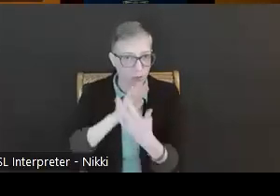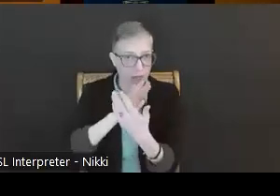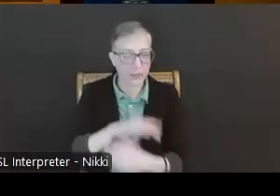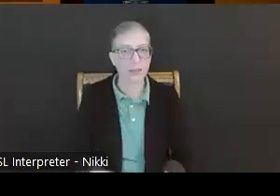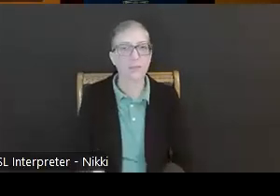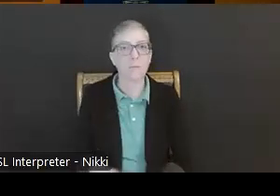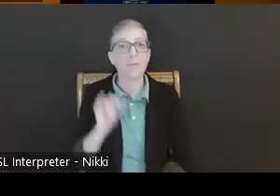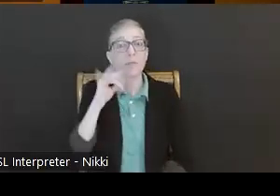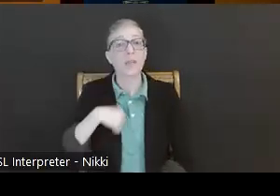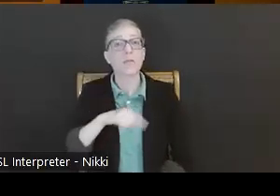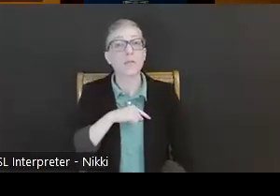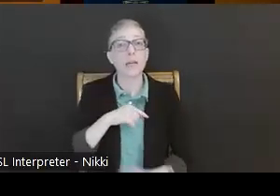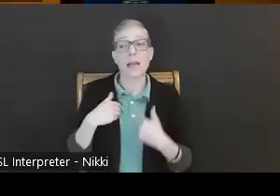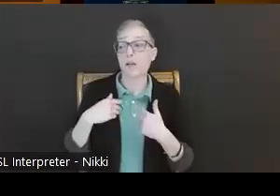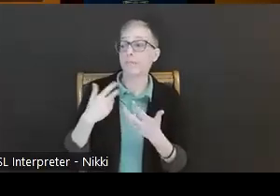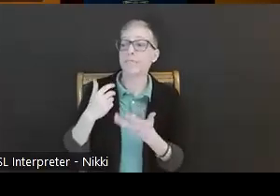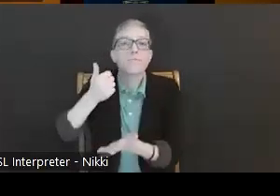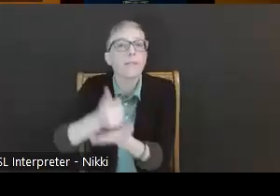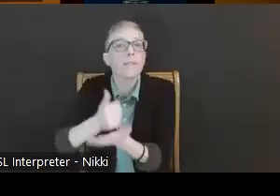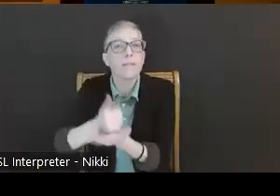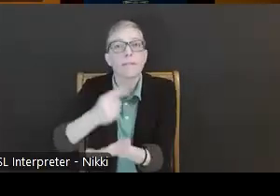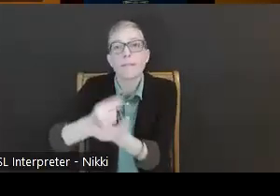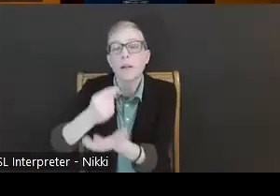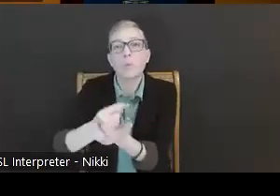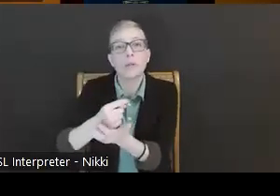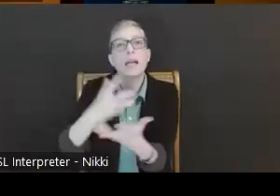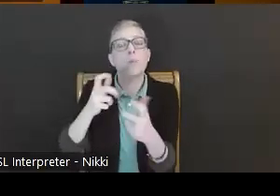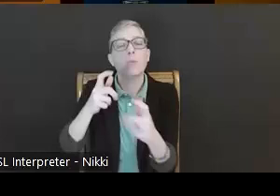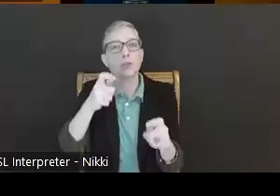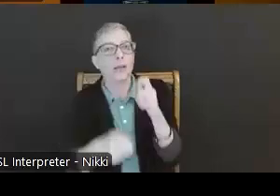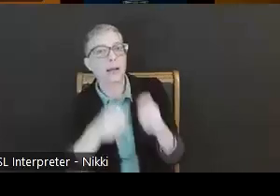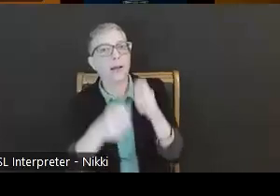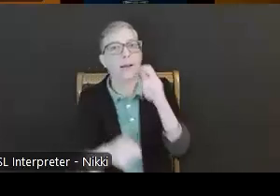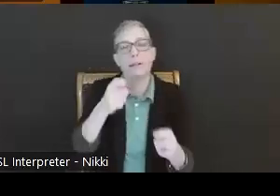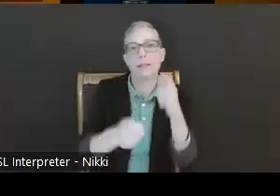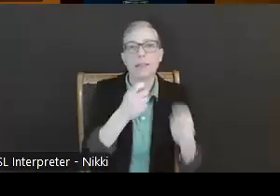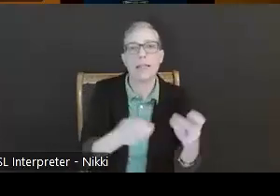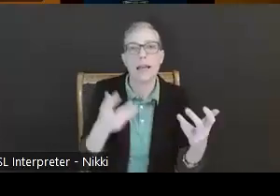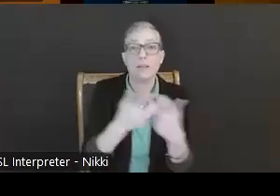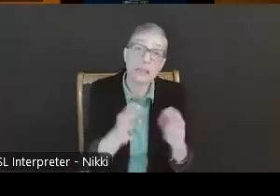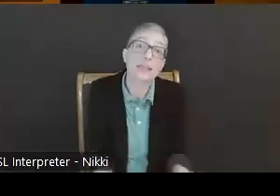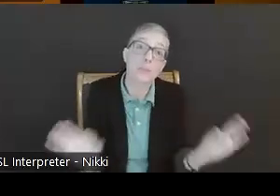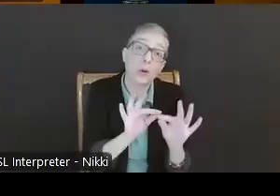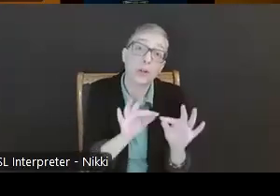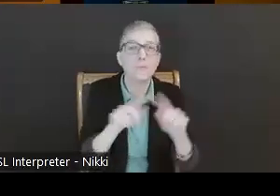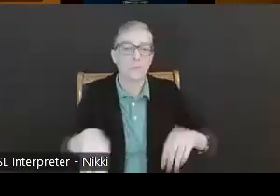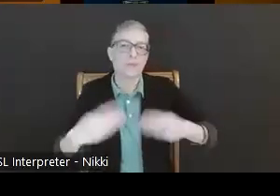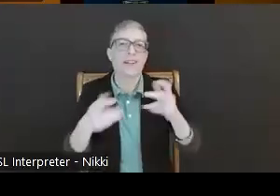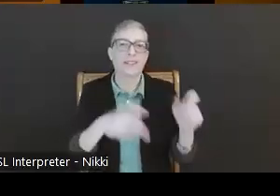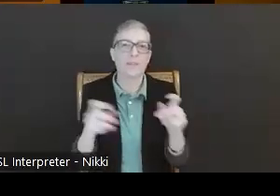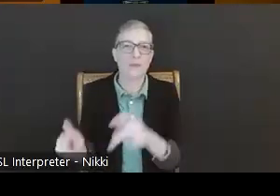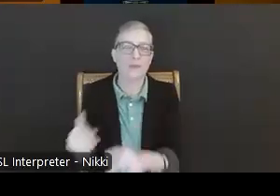it dietic um is really important but it gives a lot of opportunity too so for thinking about the